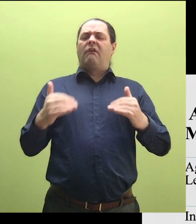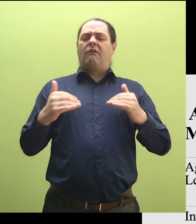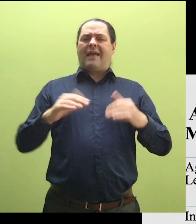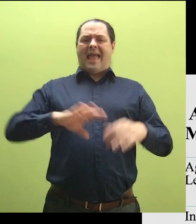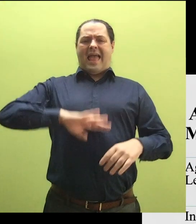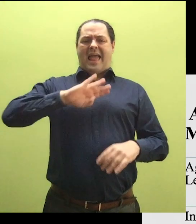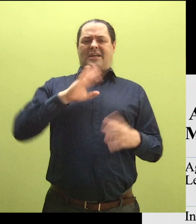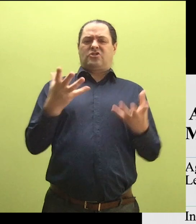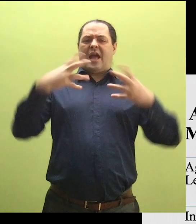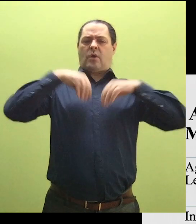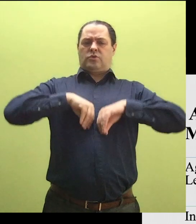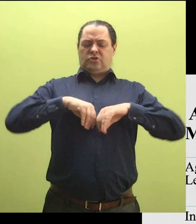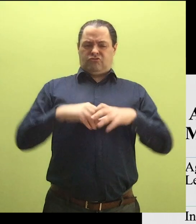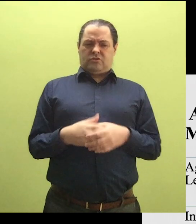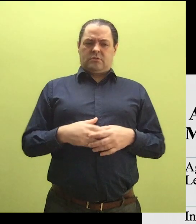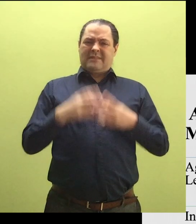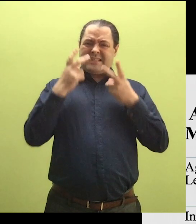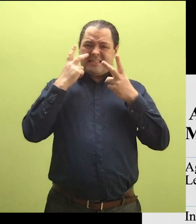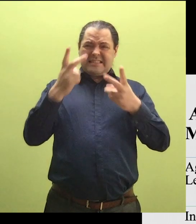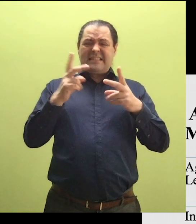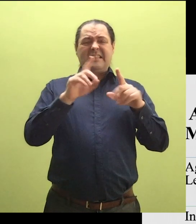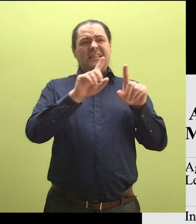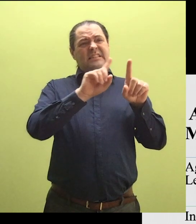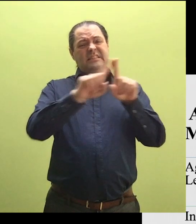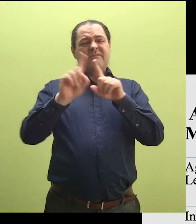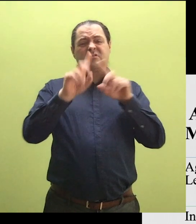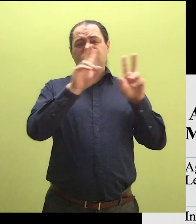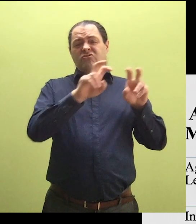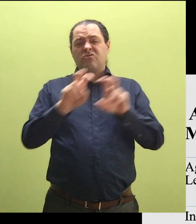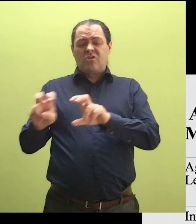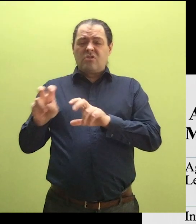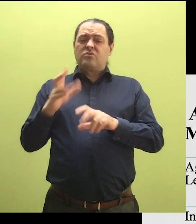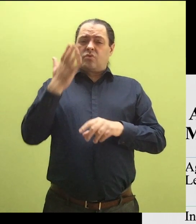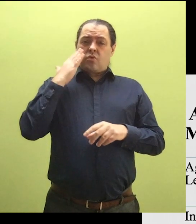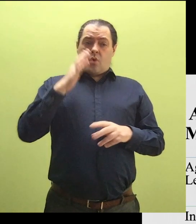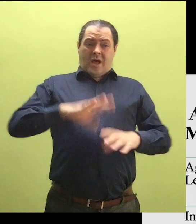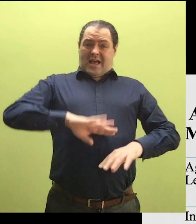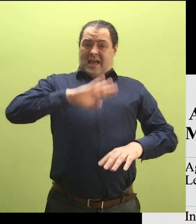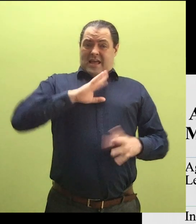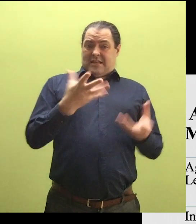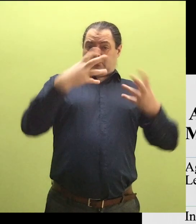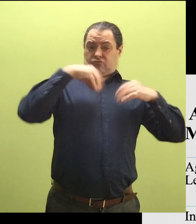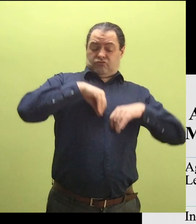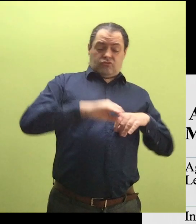effects, several previous studies have shown that age of acquisition impacts both comprehension and production,